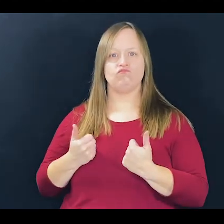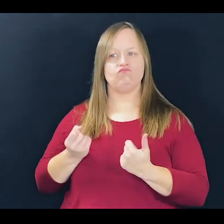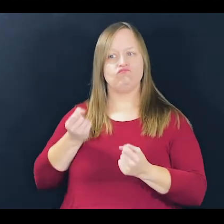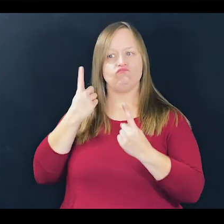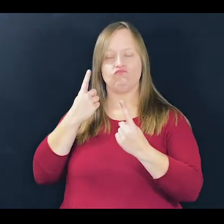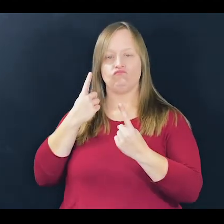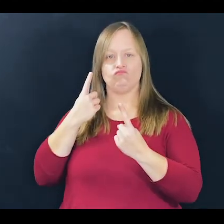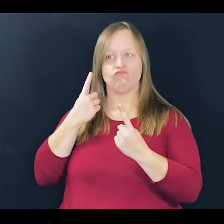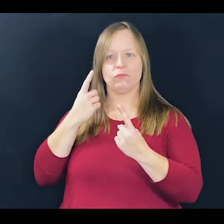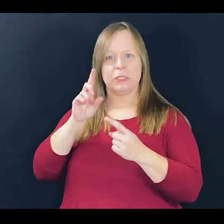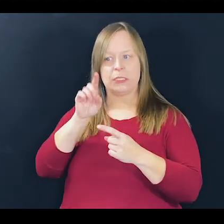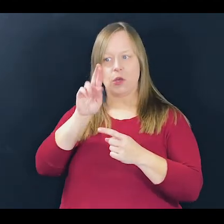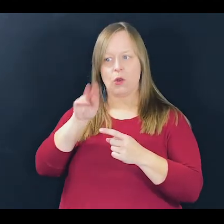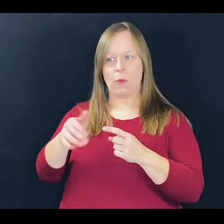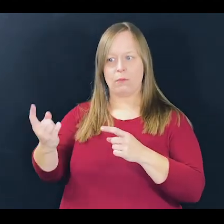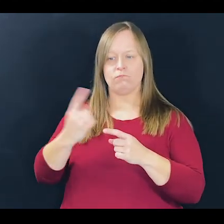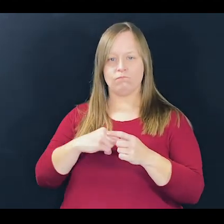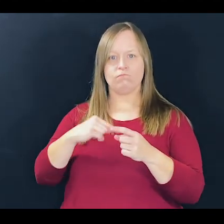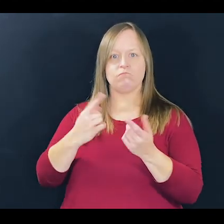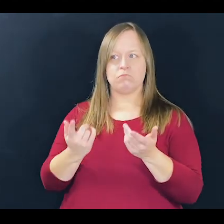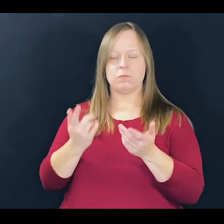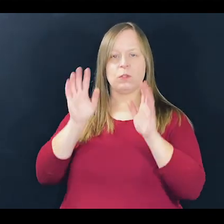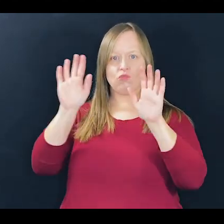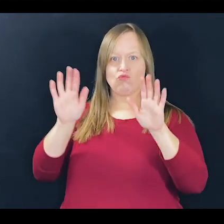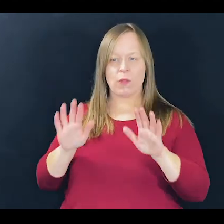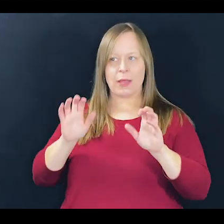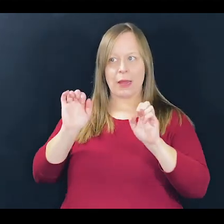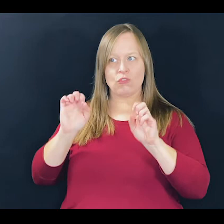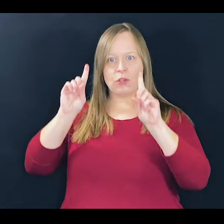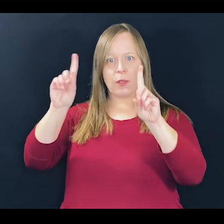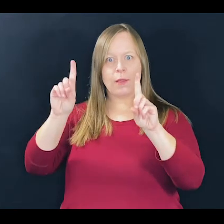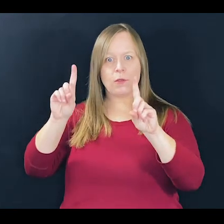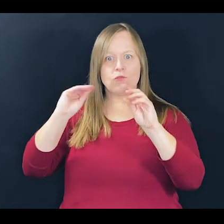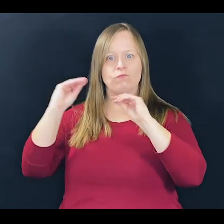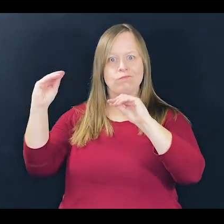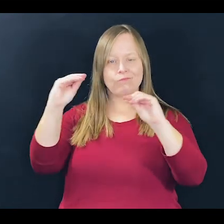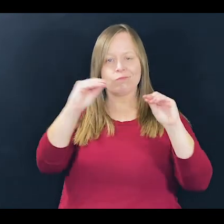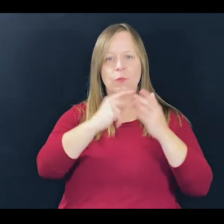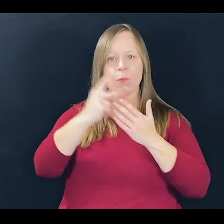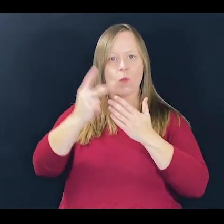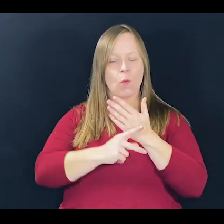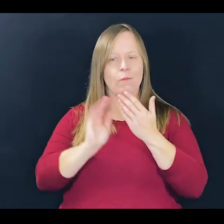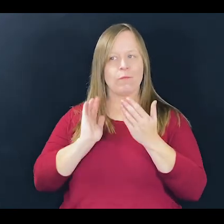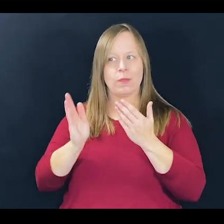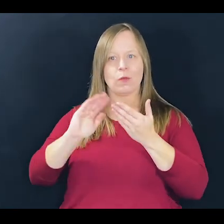fact came to DRNY and had a great education program within the community,